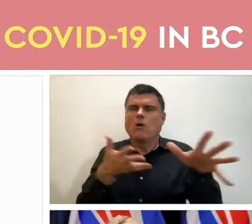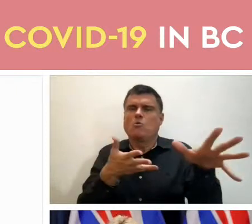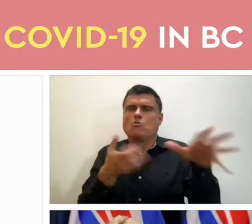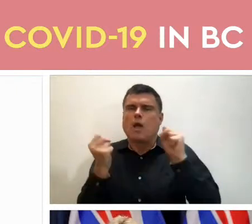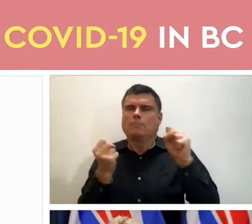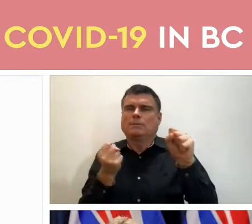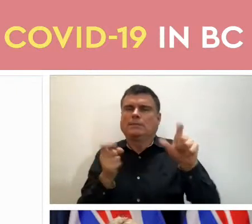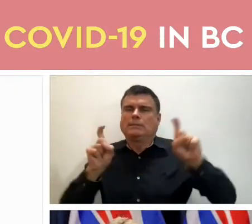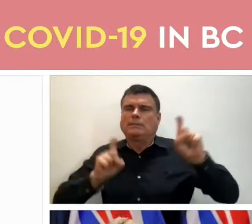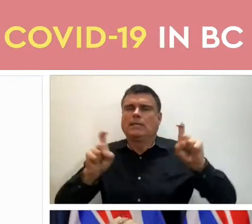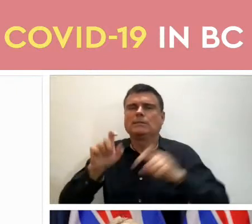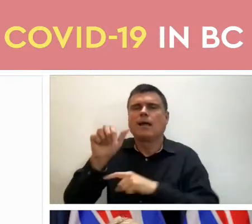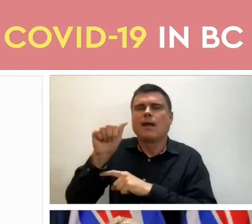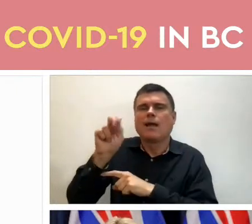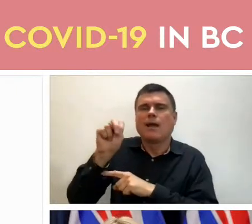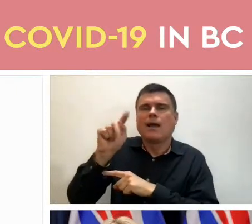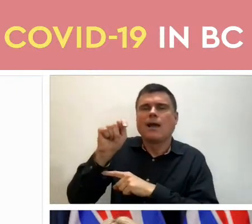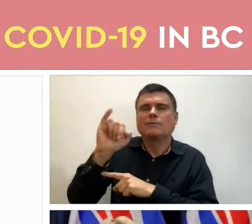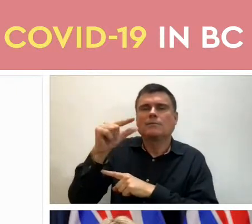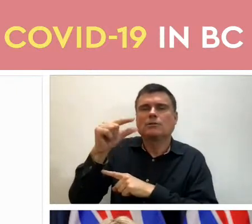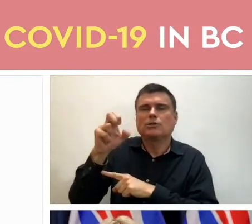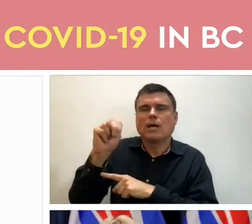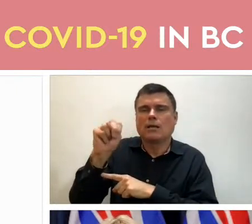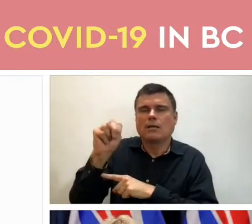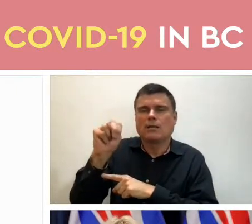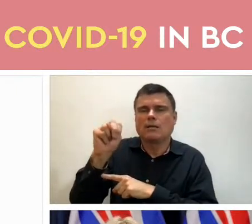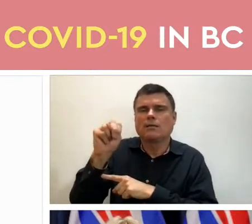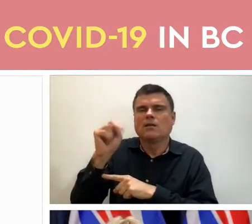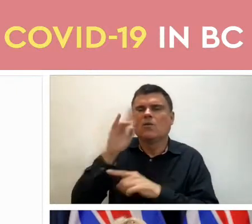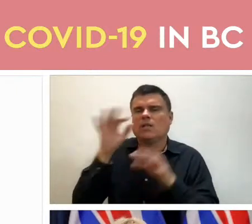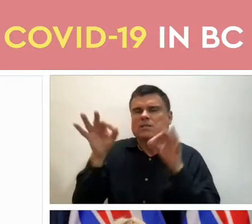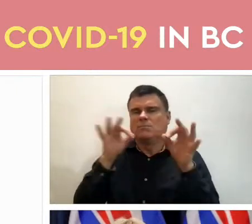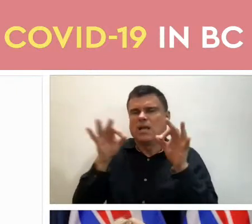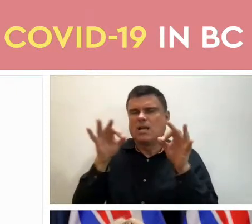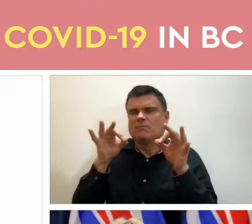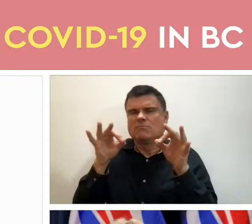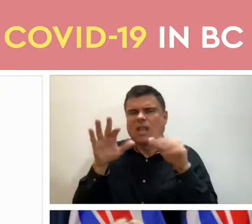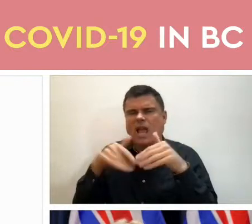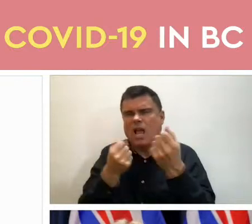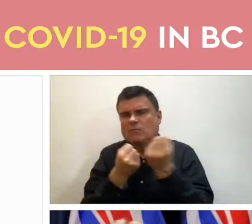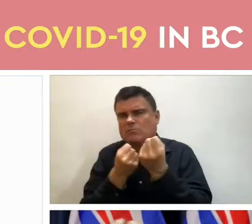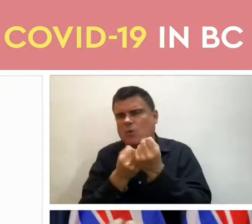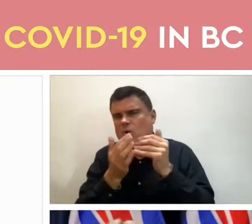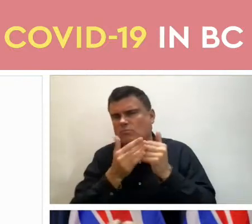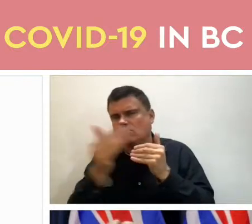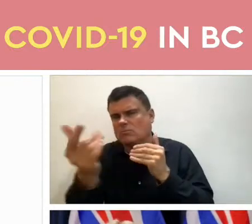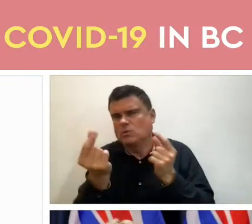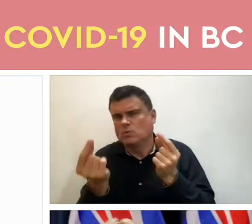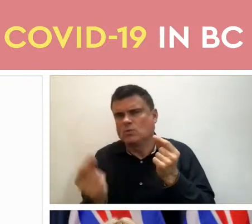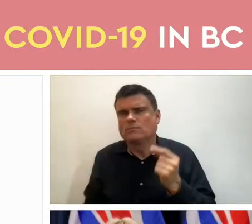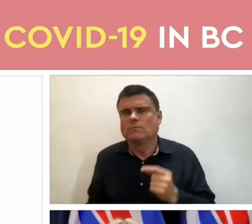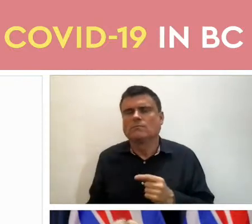this period of time. I want to really emphasize